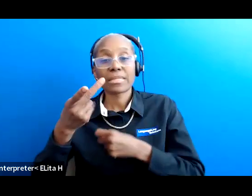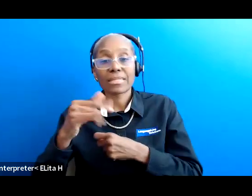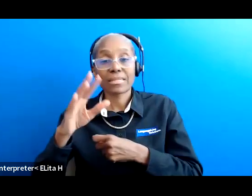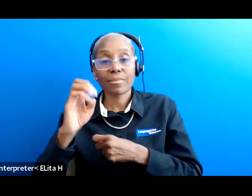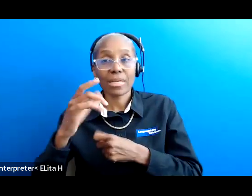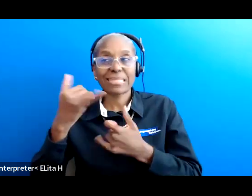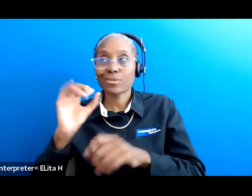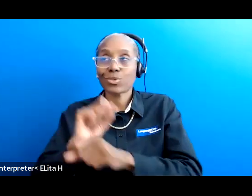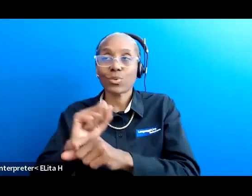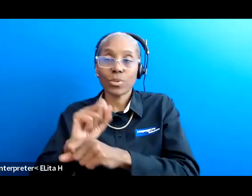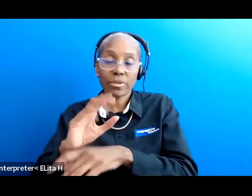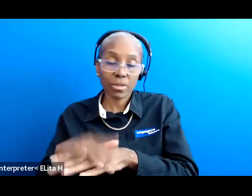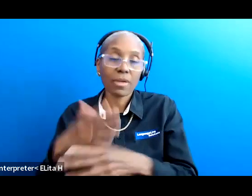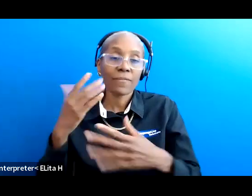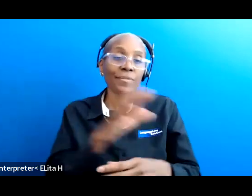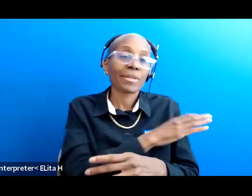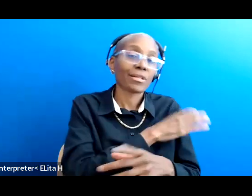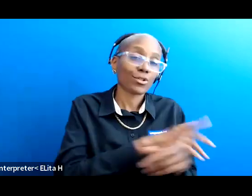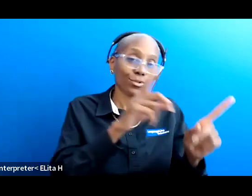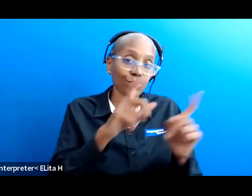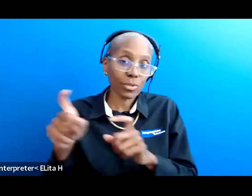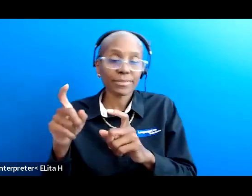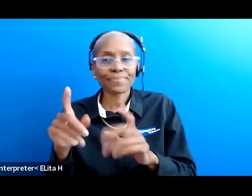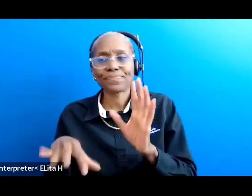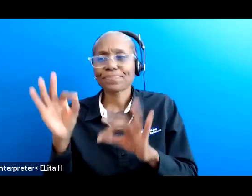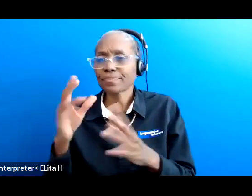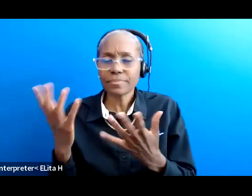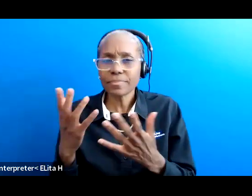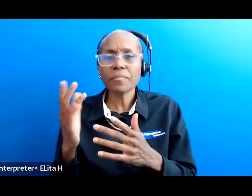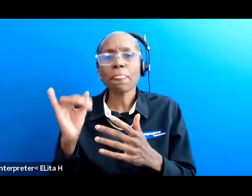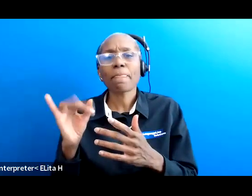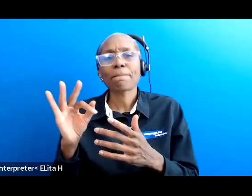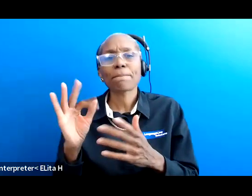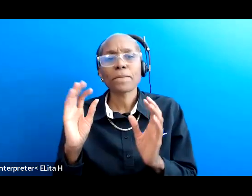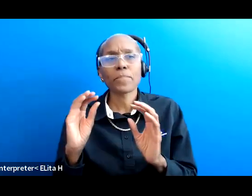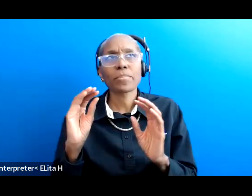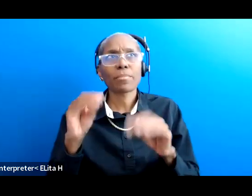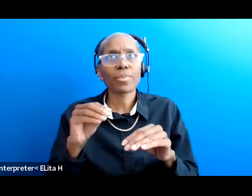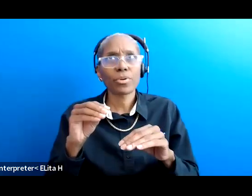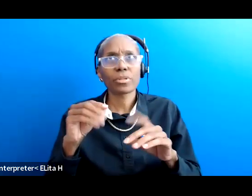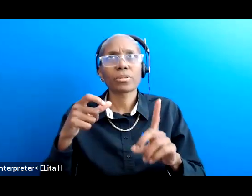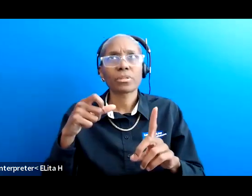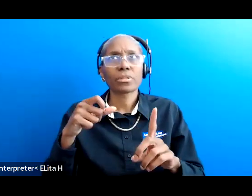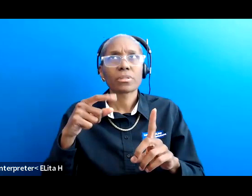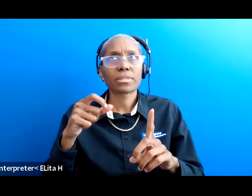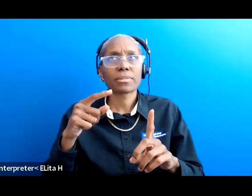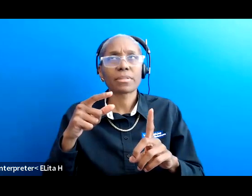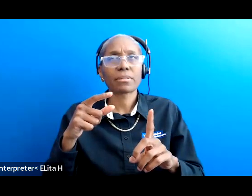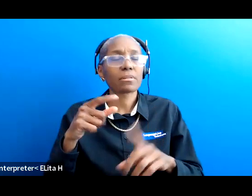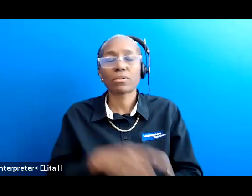They've been through clinical. What they found though, is that if they put the stimulus right over